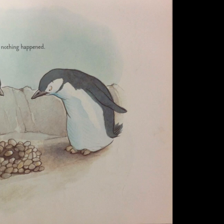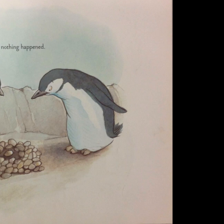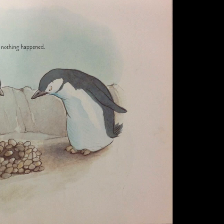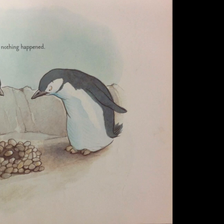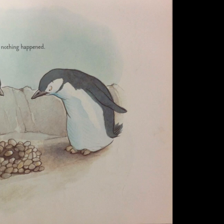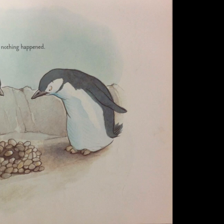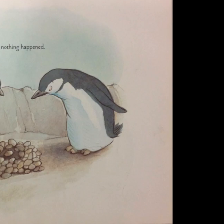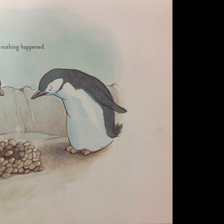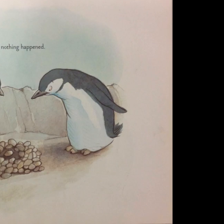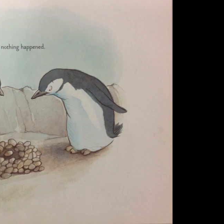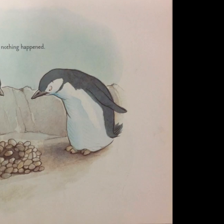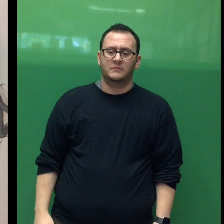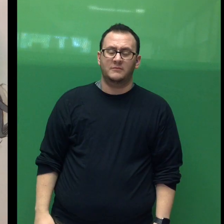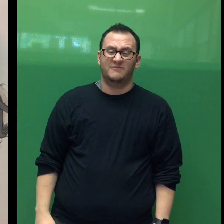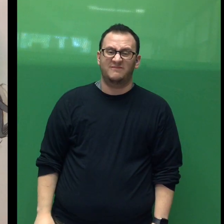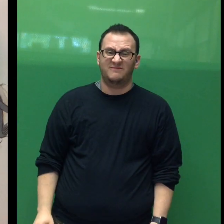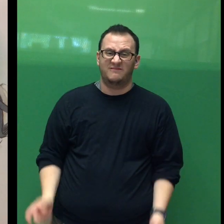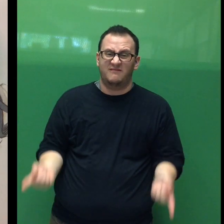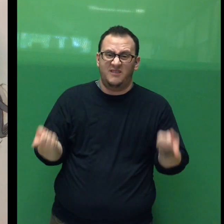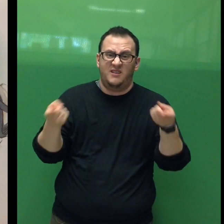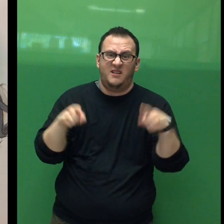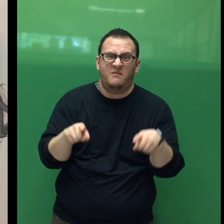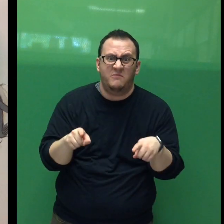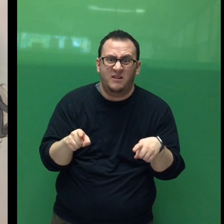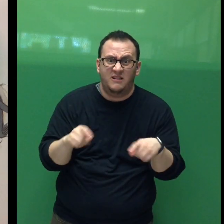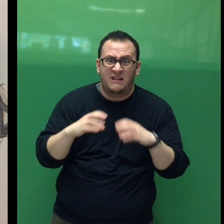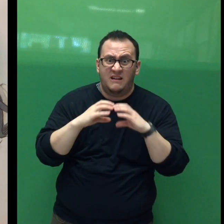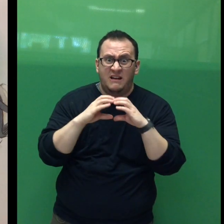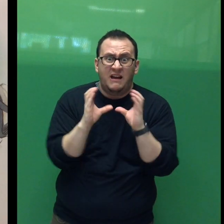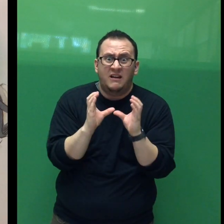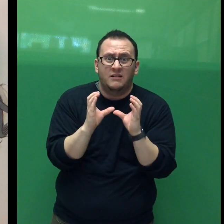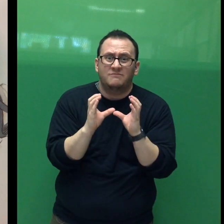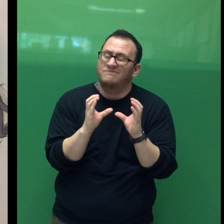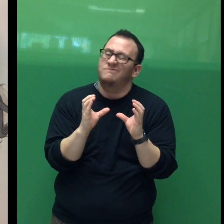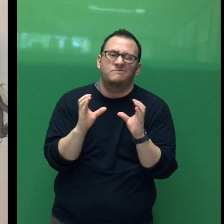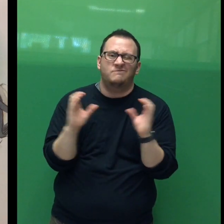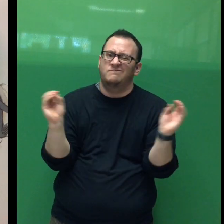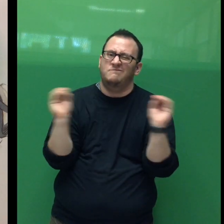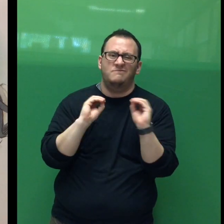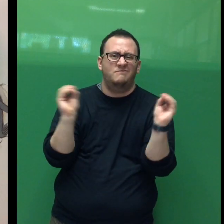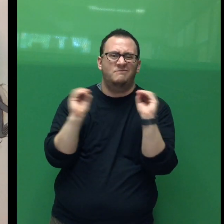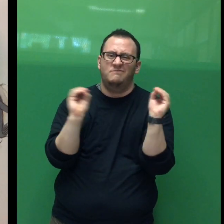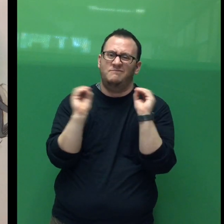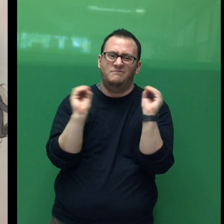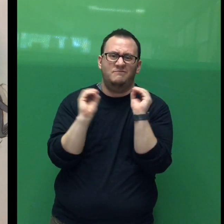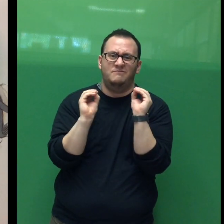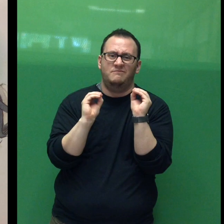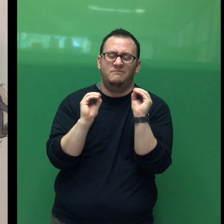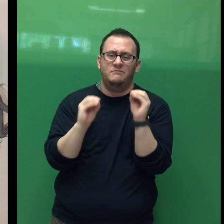On the left: the previously described picture. On the right Linden signs using American Sign Language.] But nothing happened.